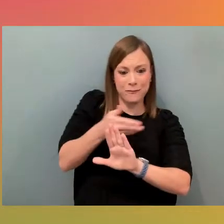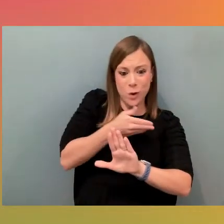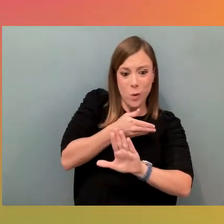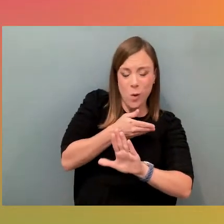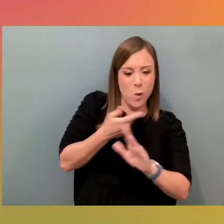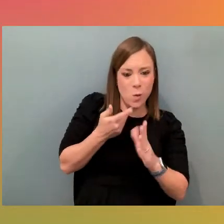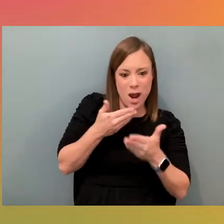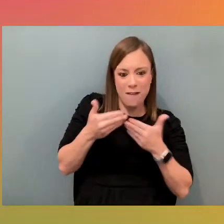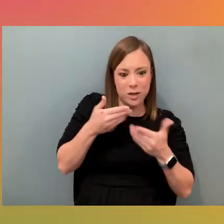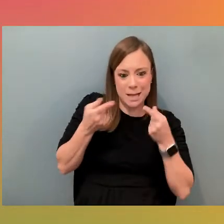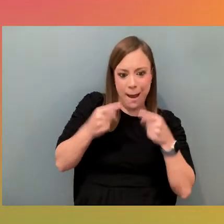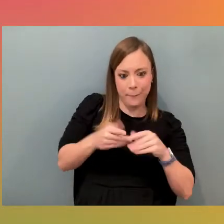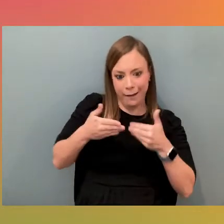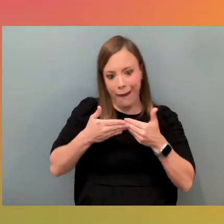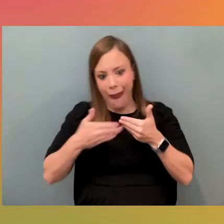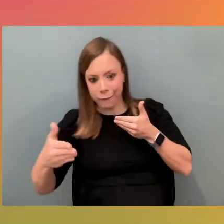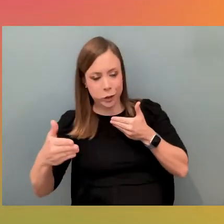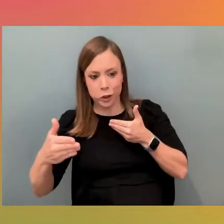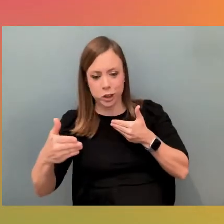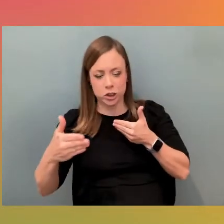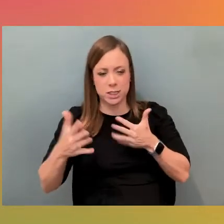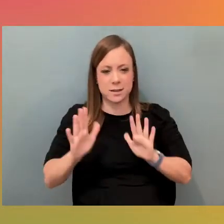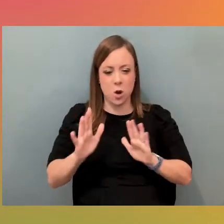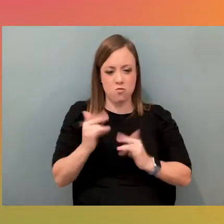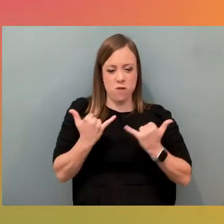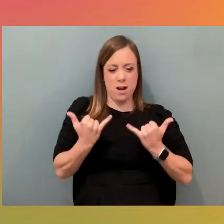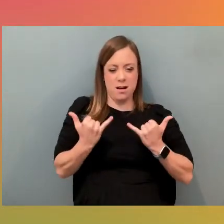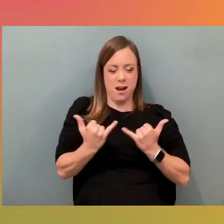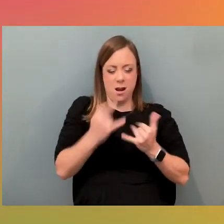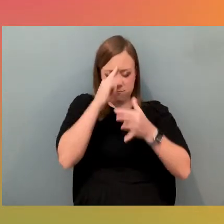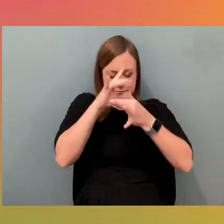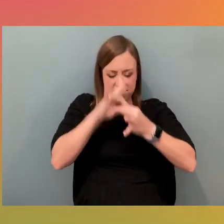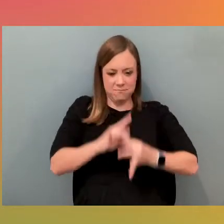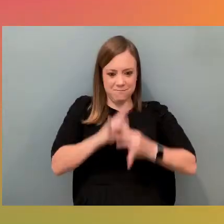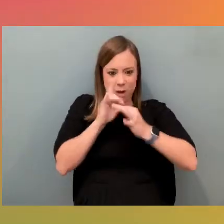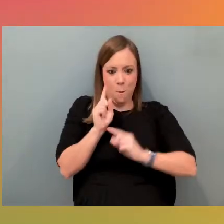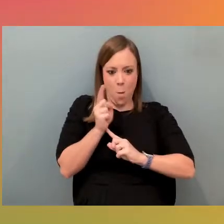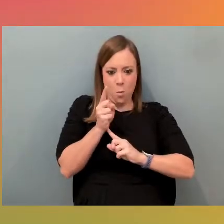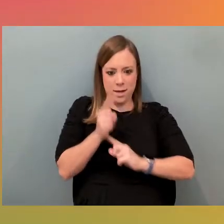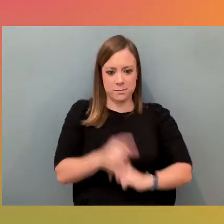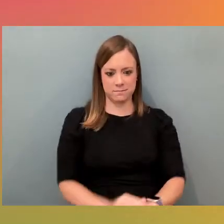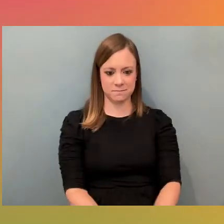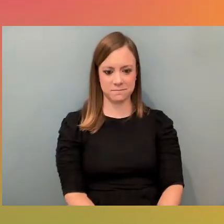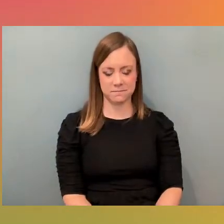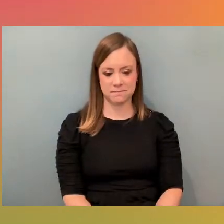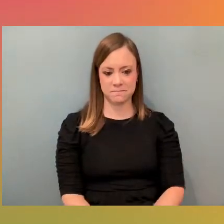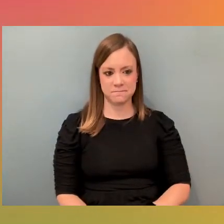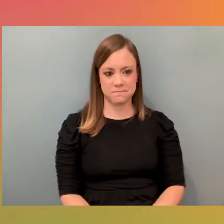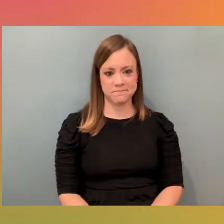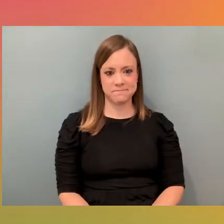GO OF WHAT EVER HAPPENED BEFORE